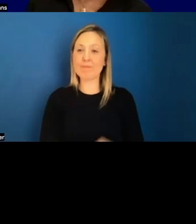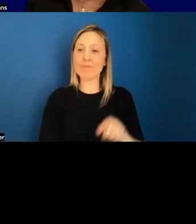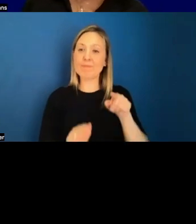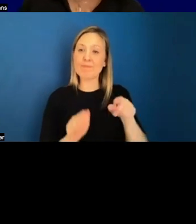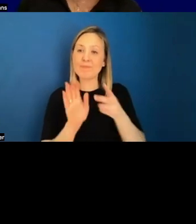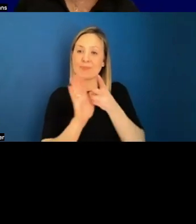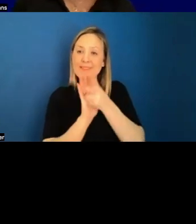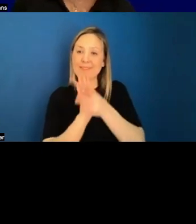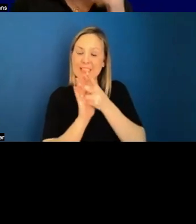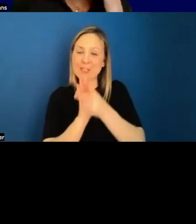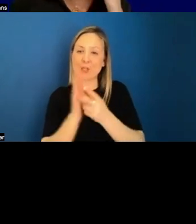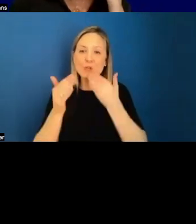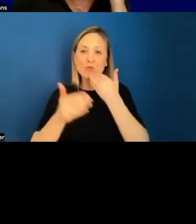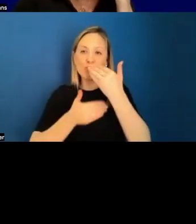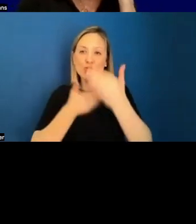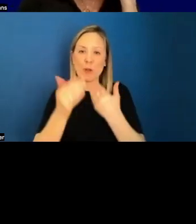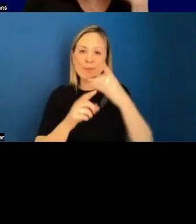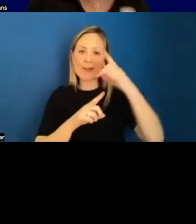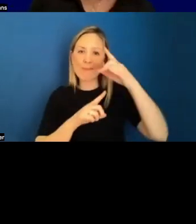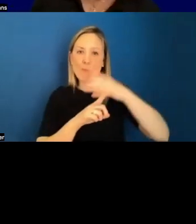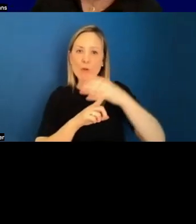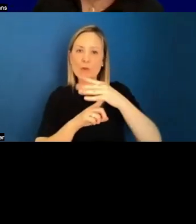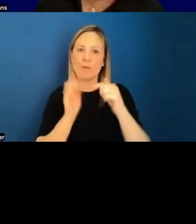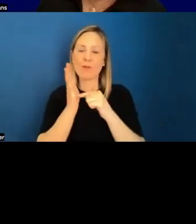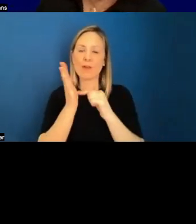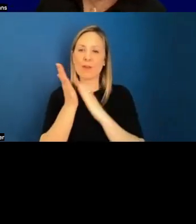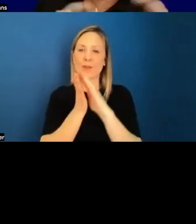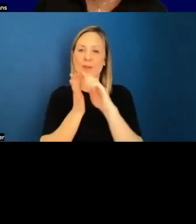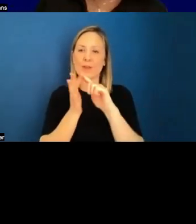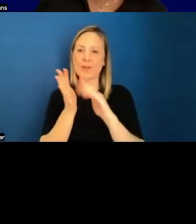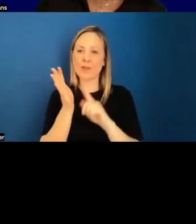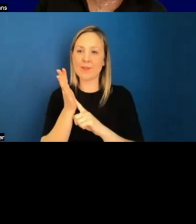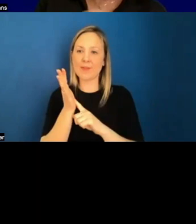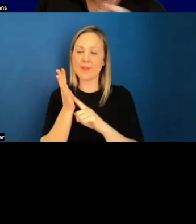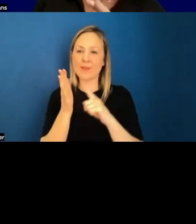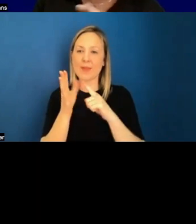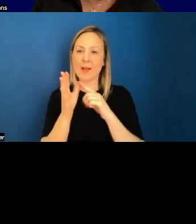importance of the thalamus. Just to be aware that most academics but not